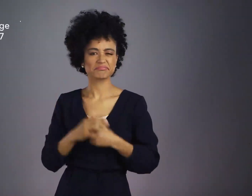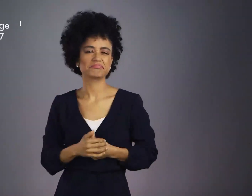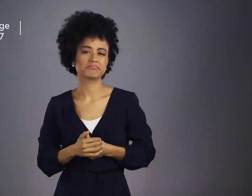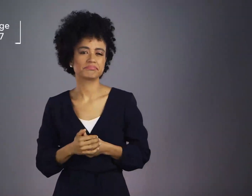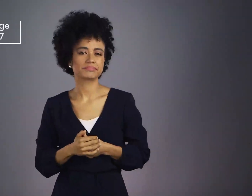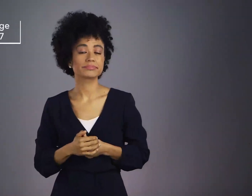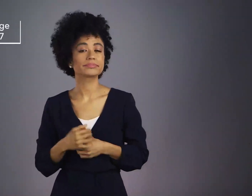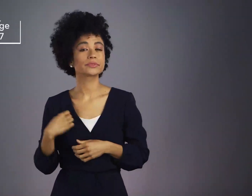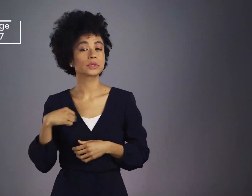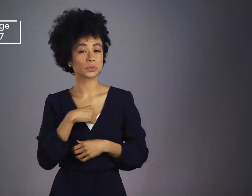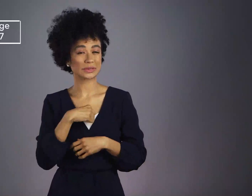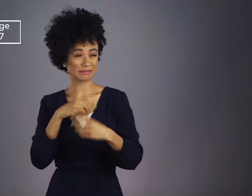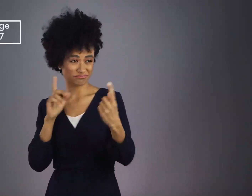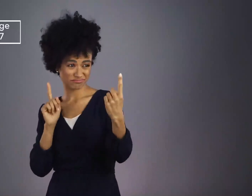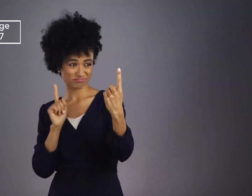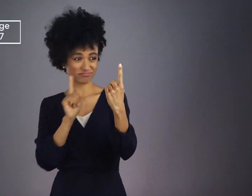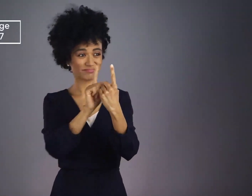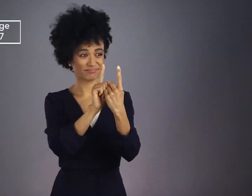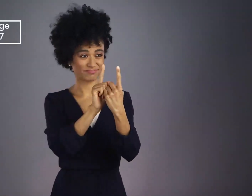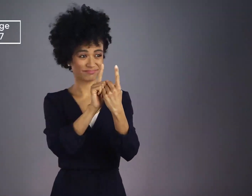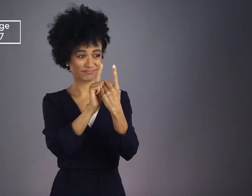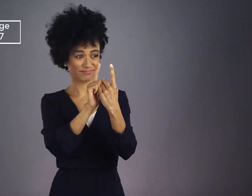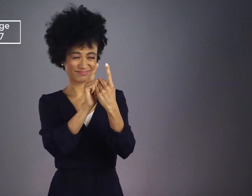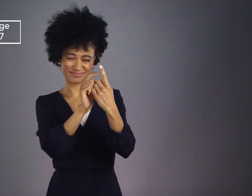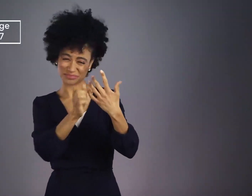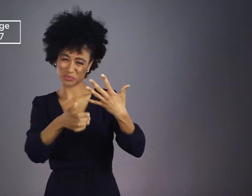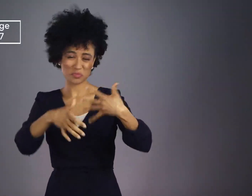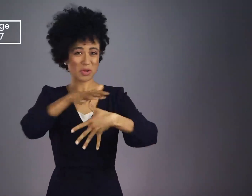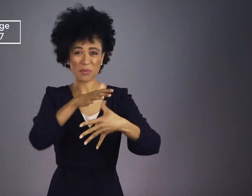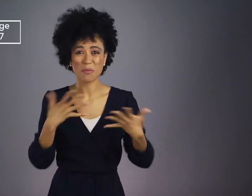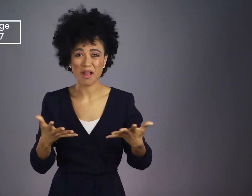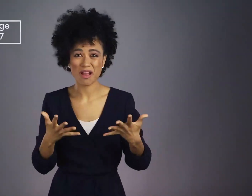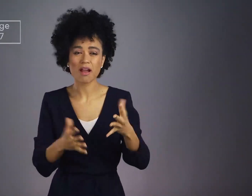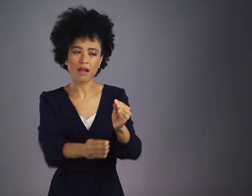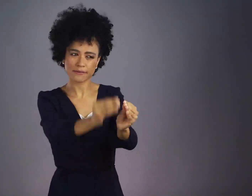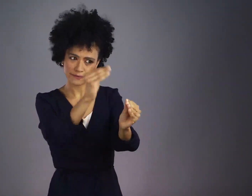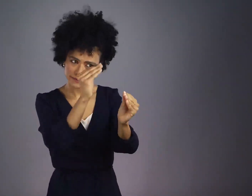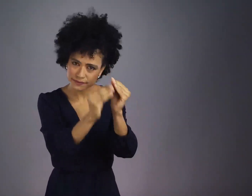At the moment we are trying to put our lives in order.